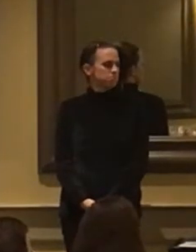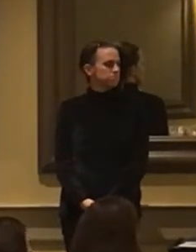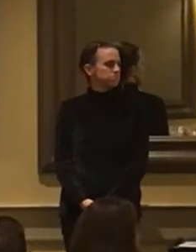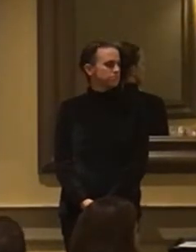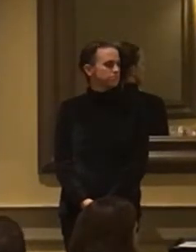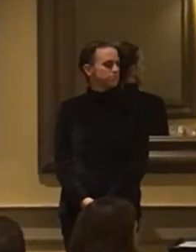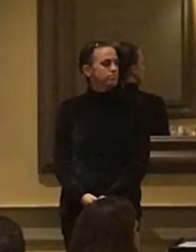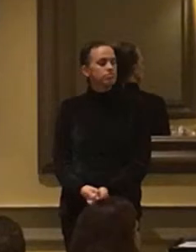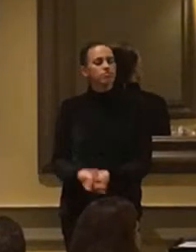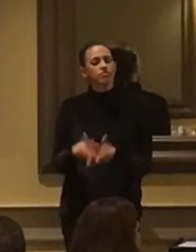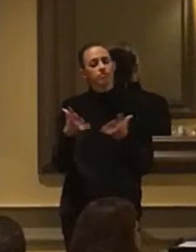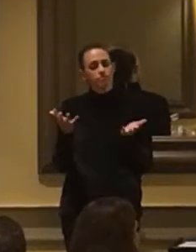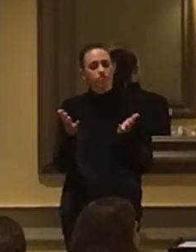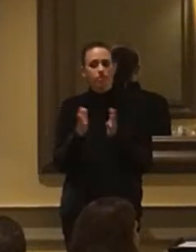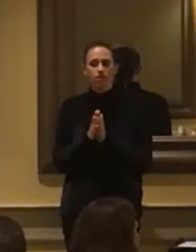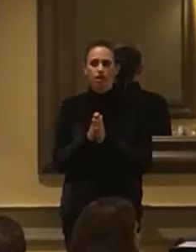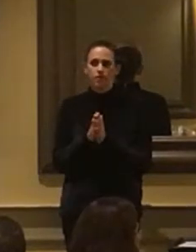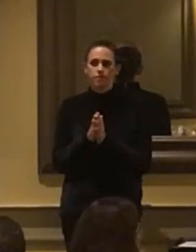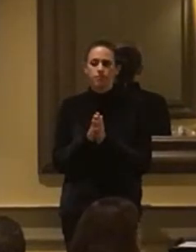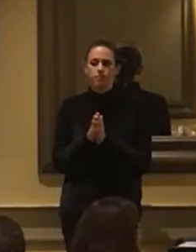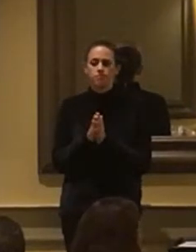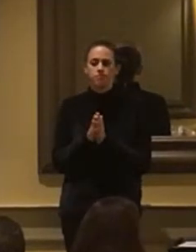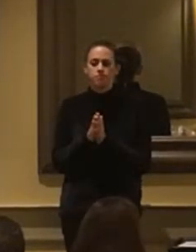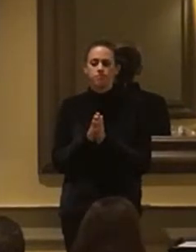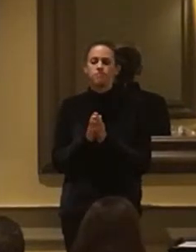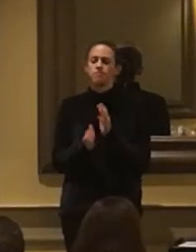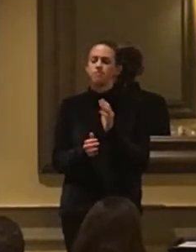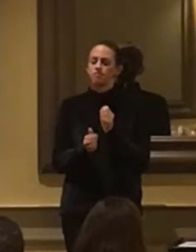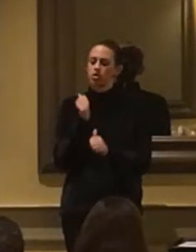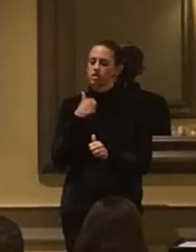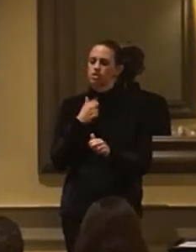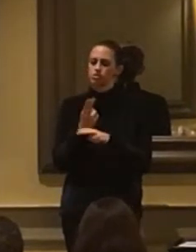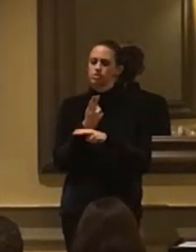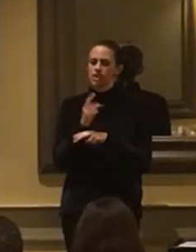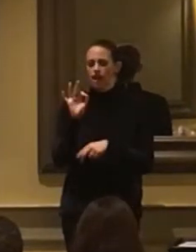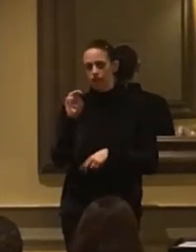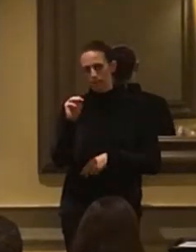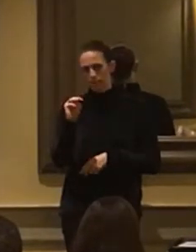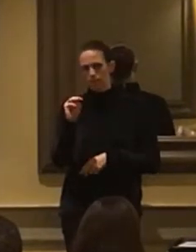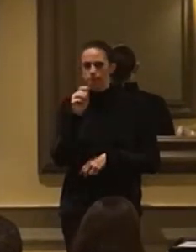I mean we got like microphones and Accommodations like in elementary school.